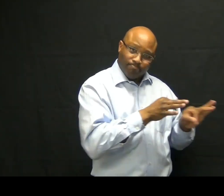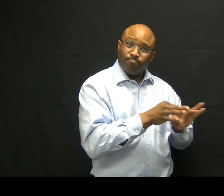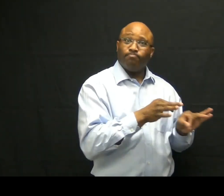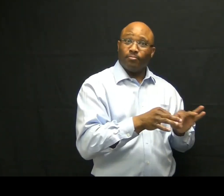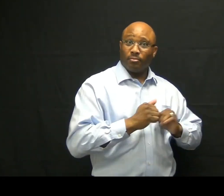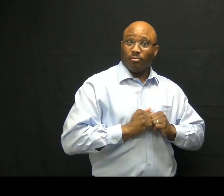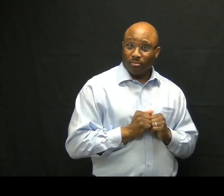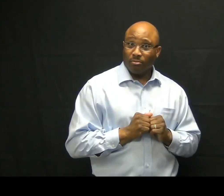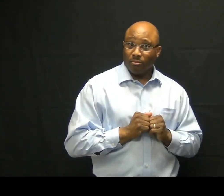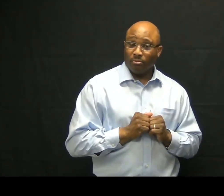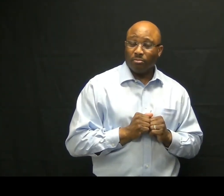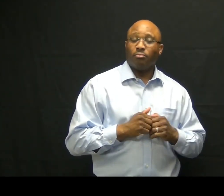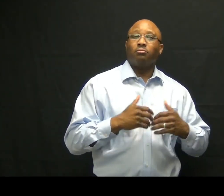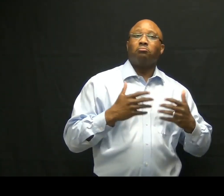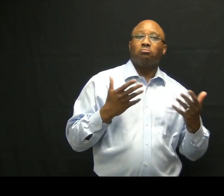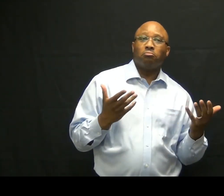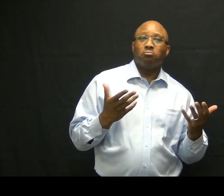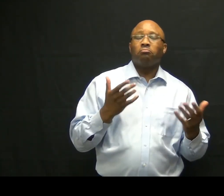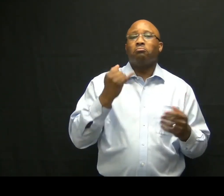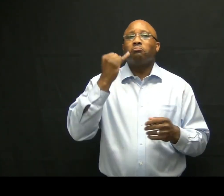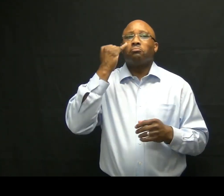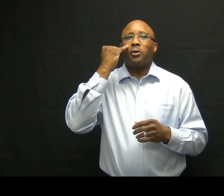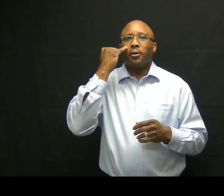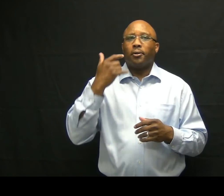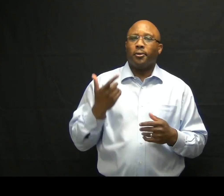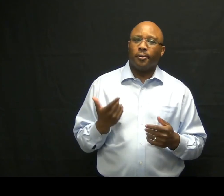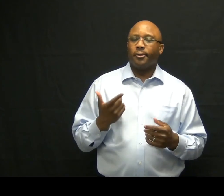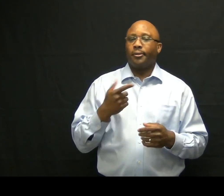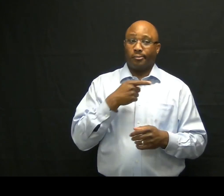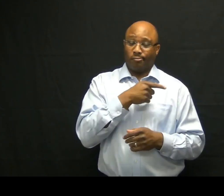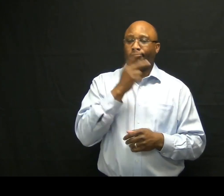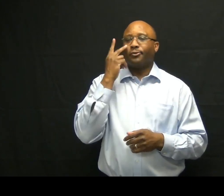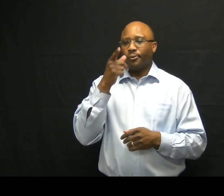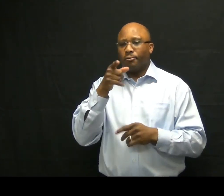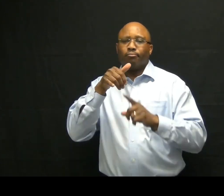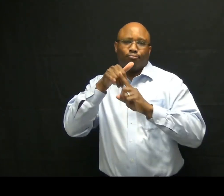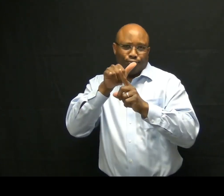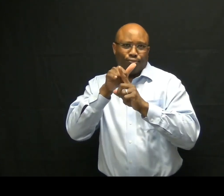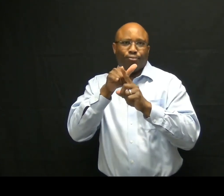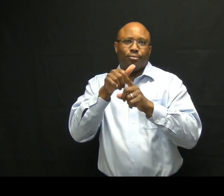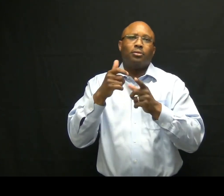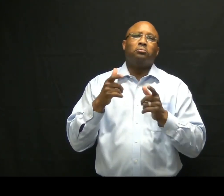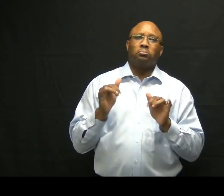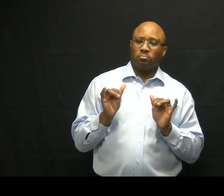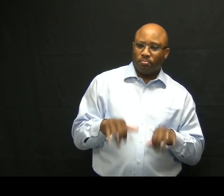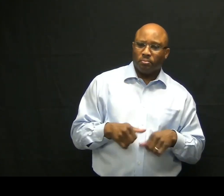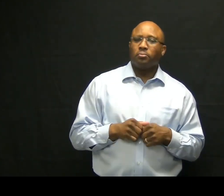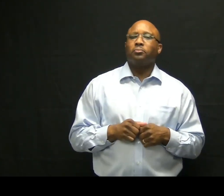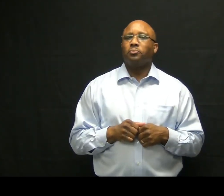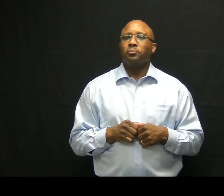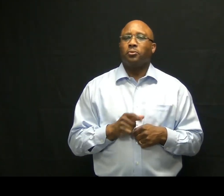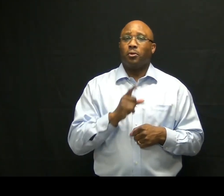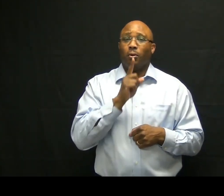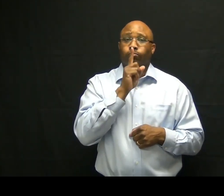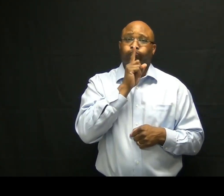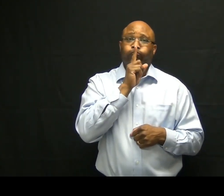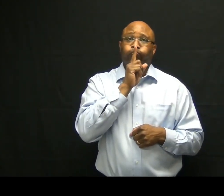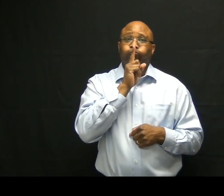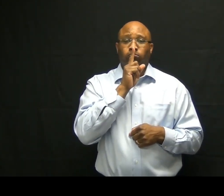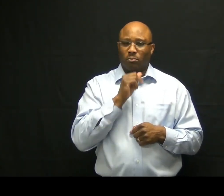and not to encourage the bully in any way. Witnesses should be taught